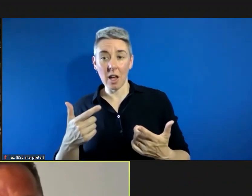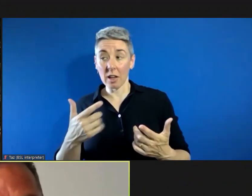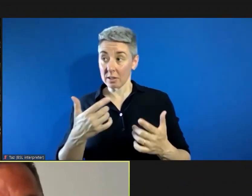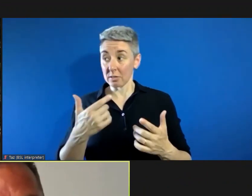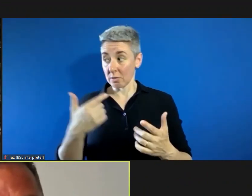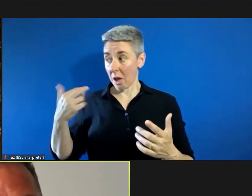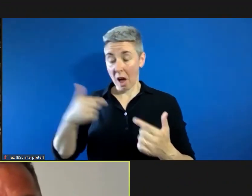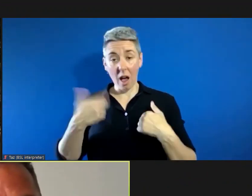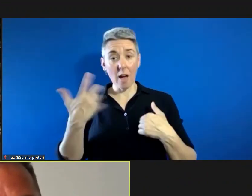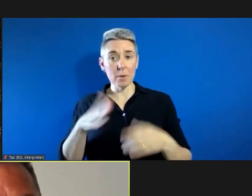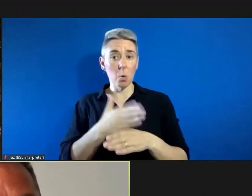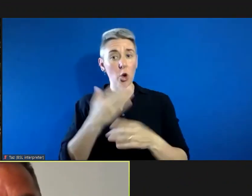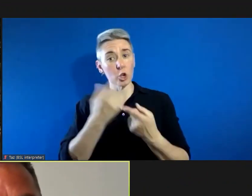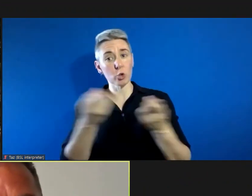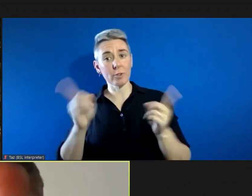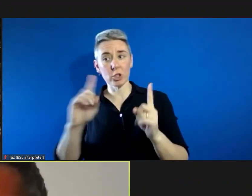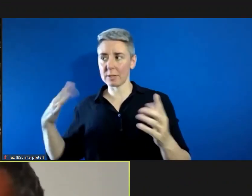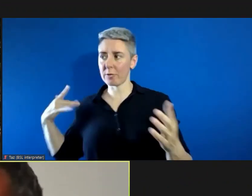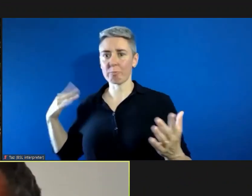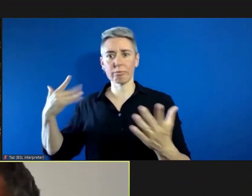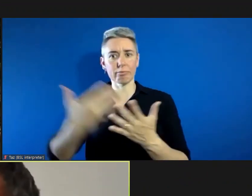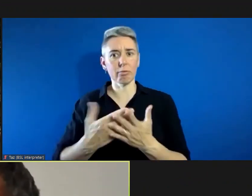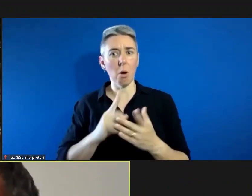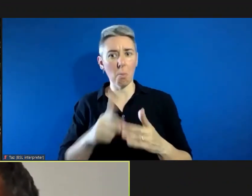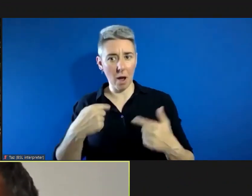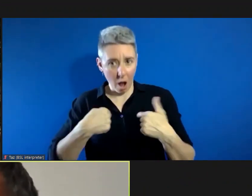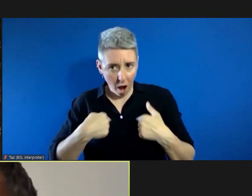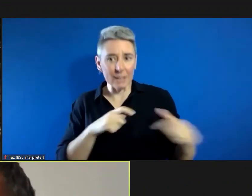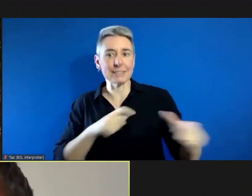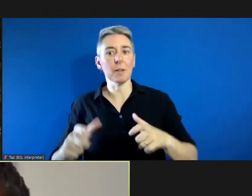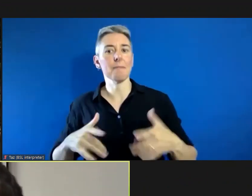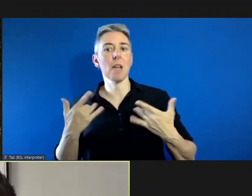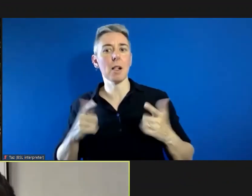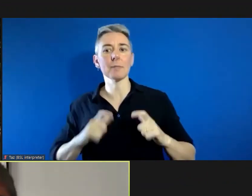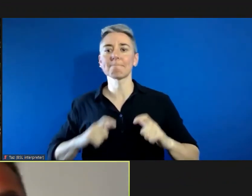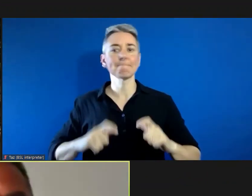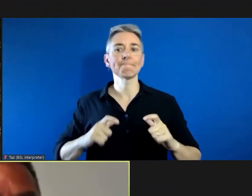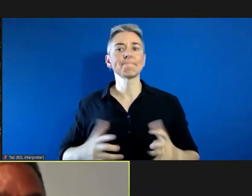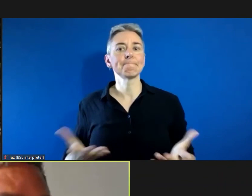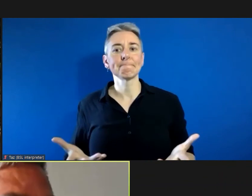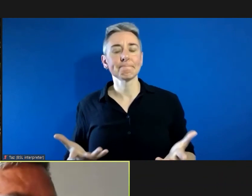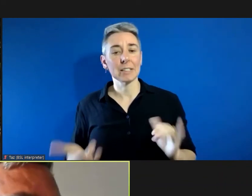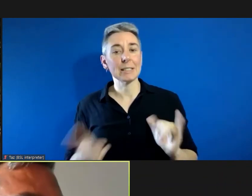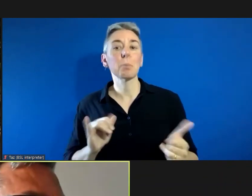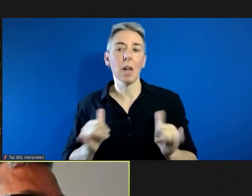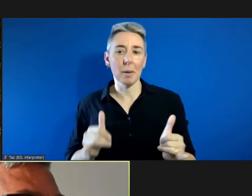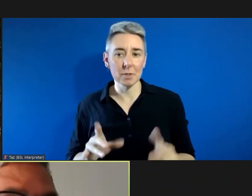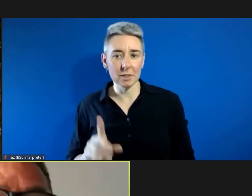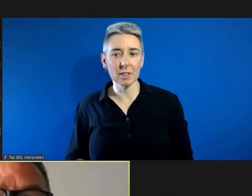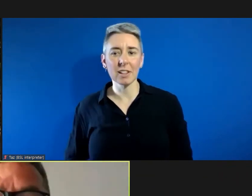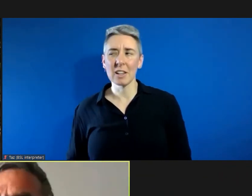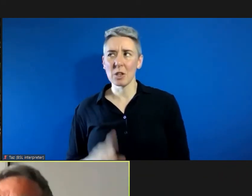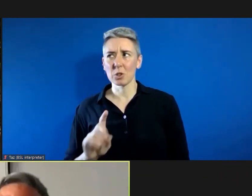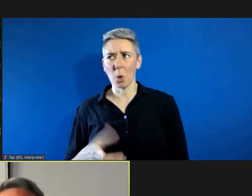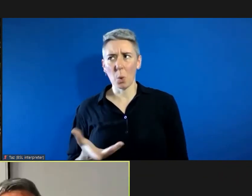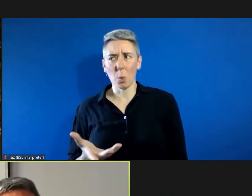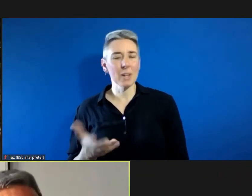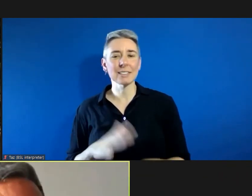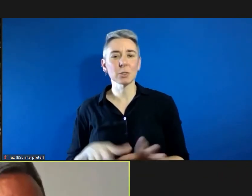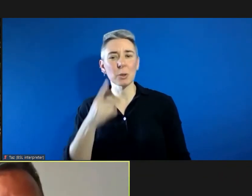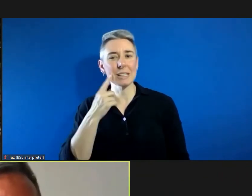in the university environment. So again, I think we'd do it. It's not, as I said, sometimes we do